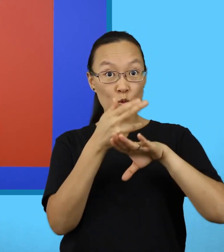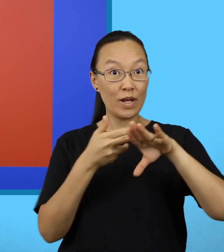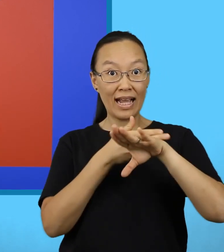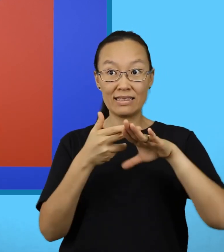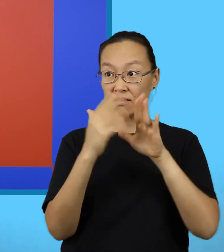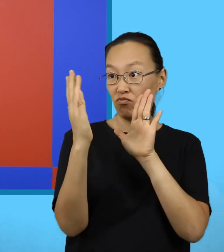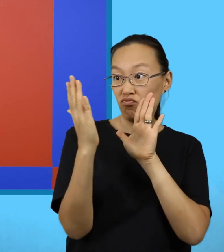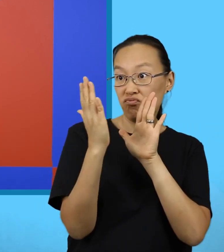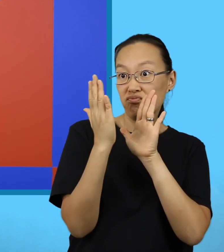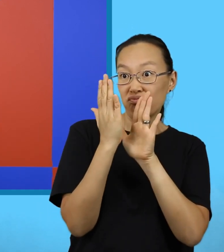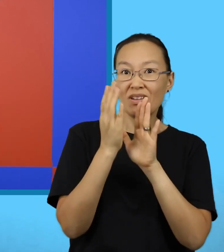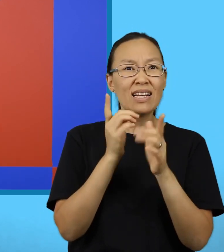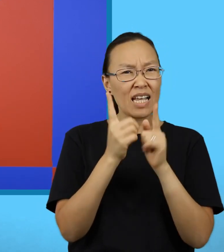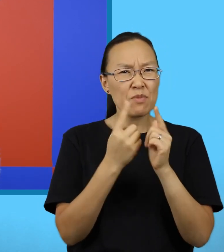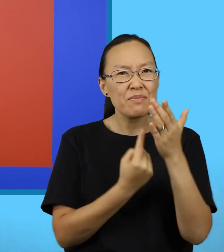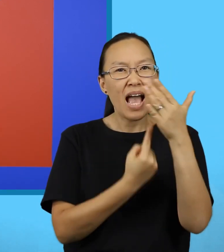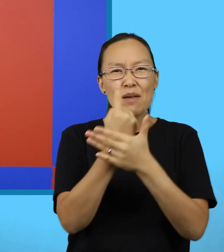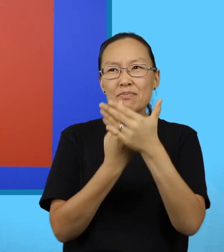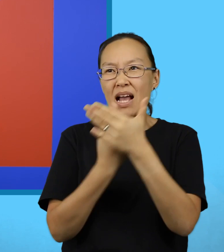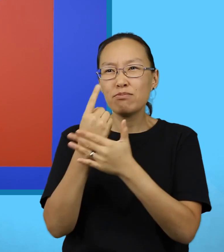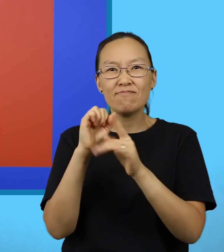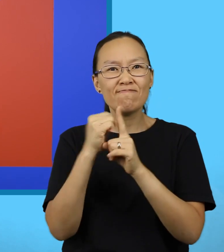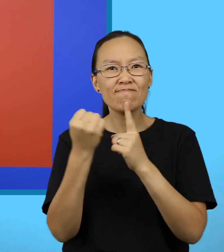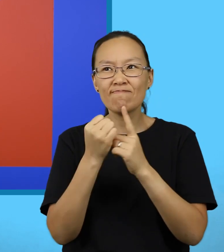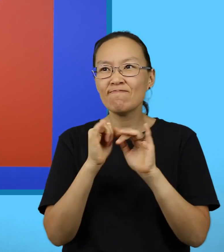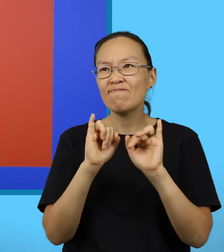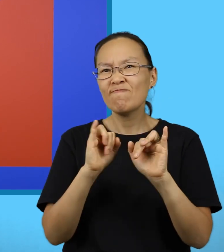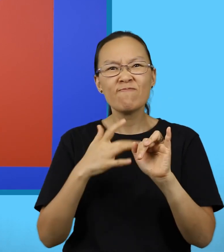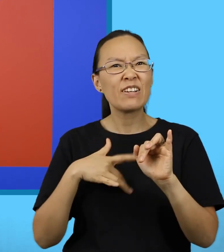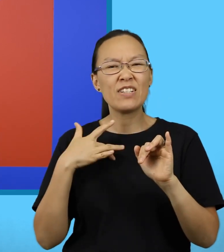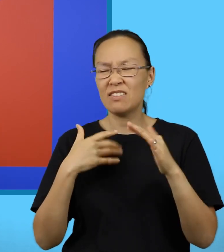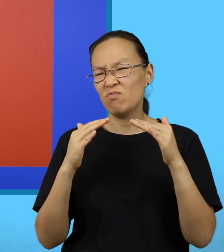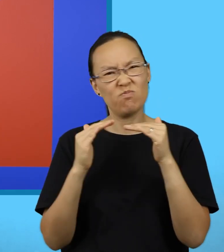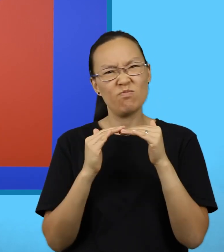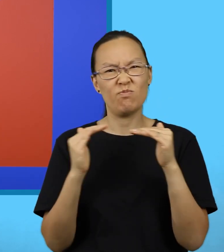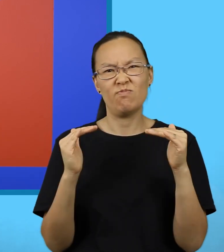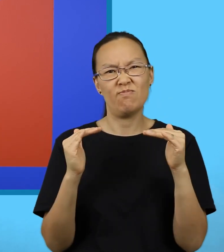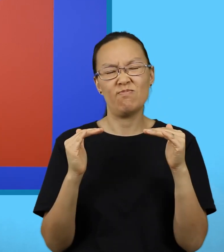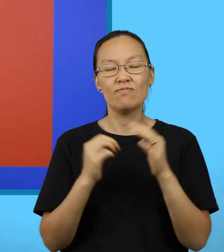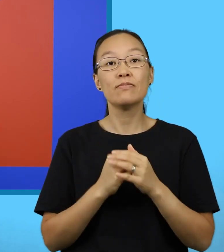sometimes things happen that are not fair. Well, today in "What Do Kids Think?"